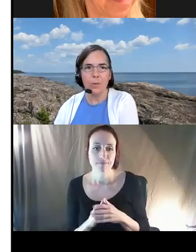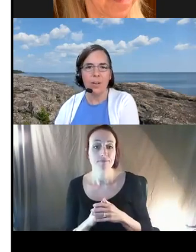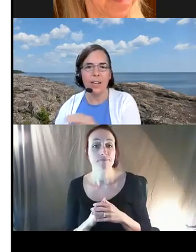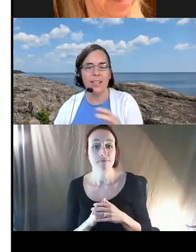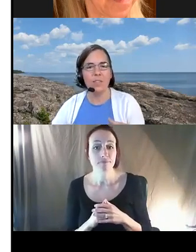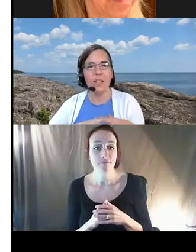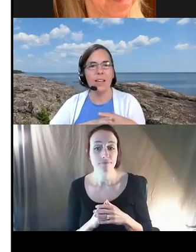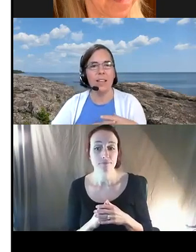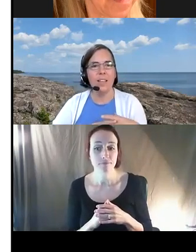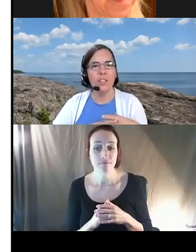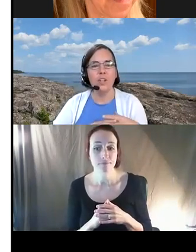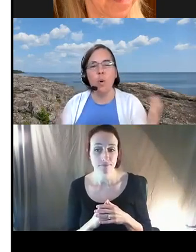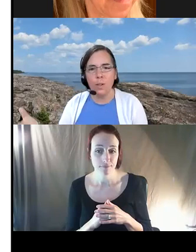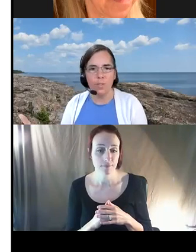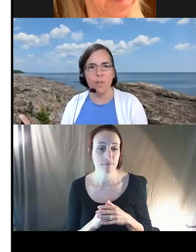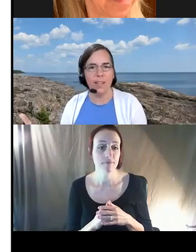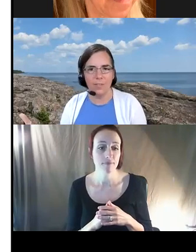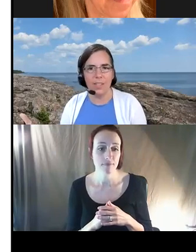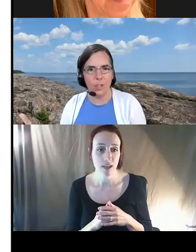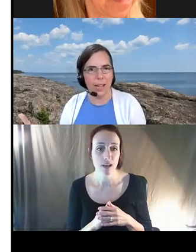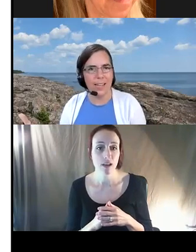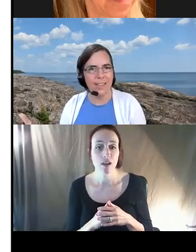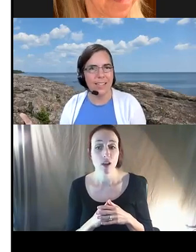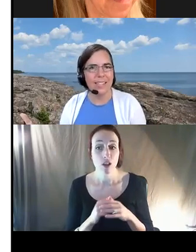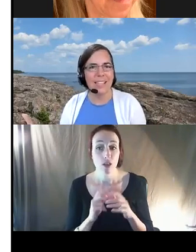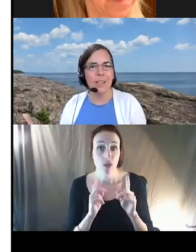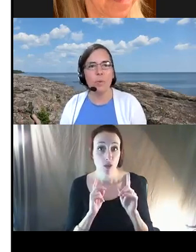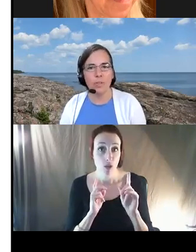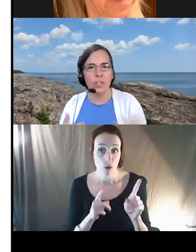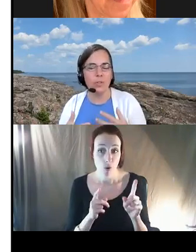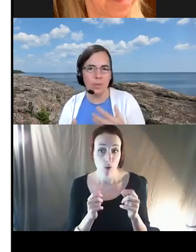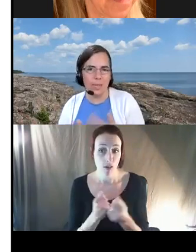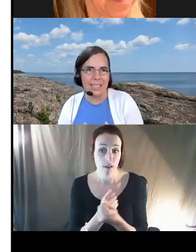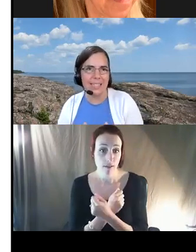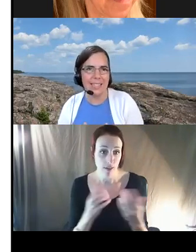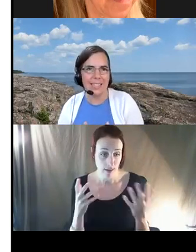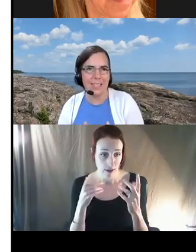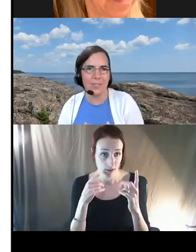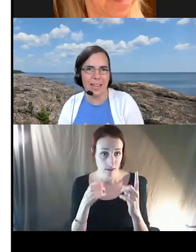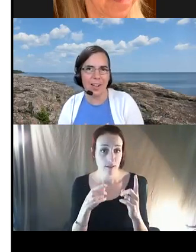you kind of the goal of all of this, right, is that the person that needs the assistive technology